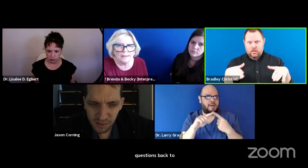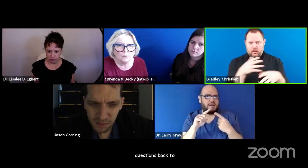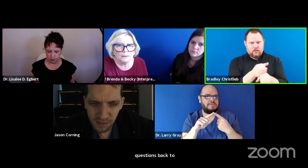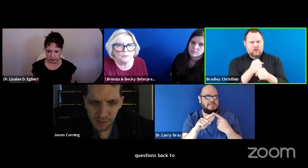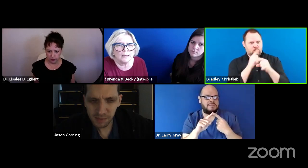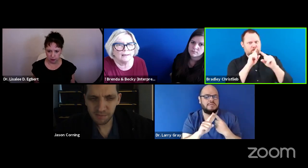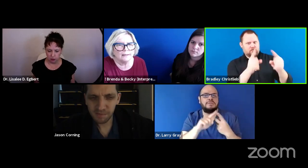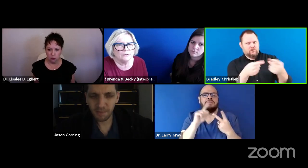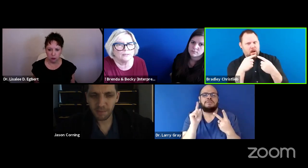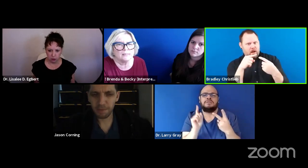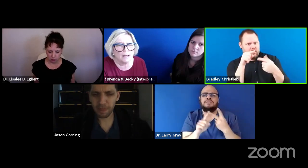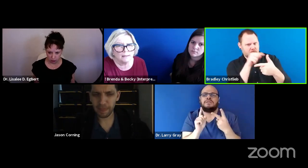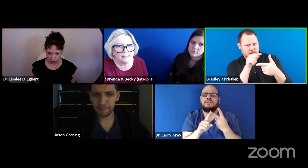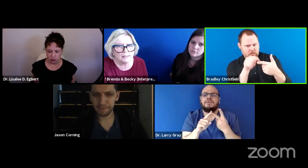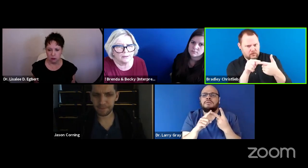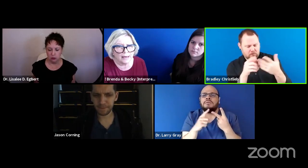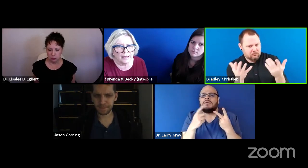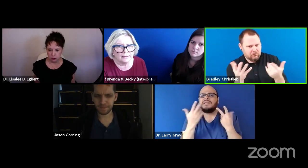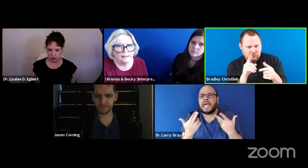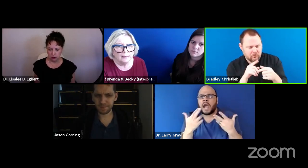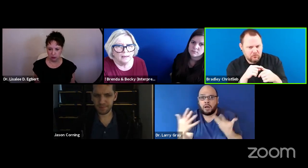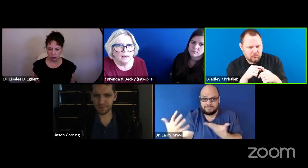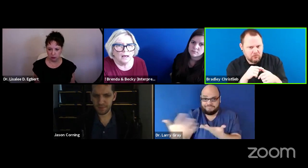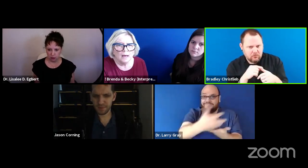I don't believe we got any responses to that.